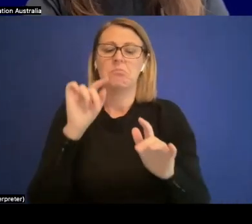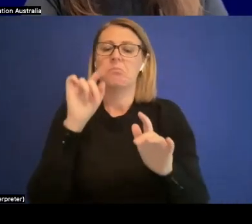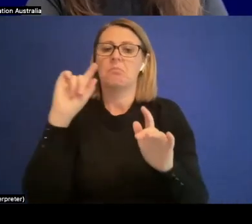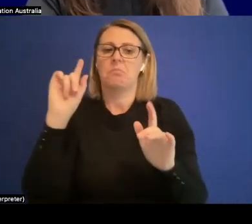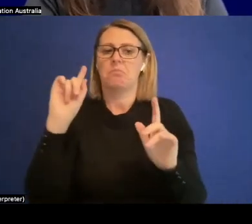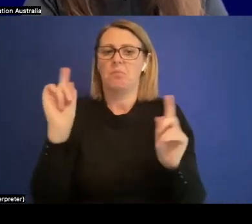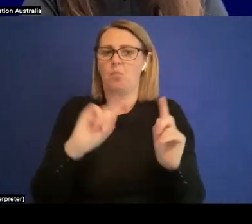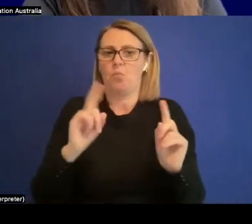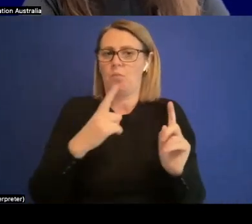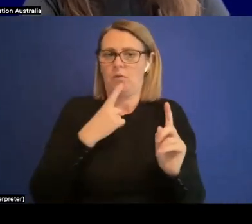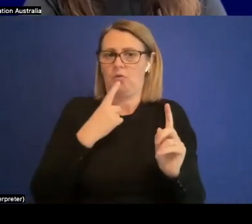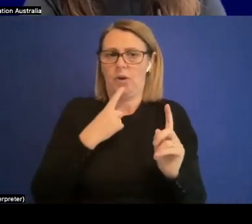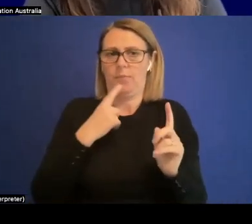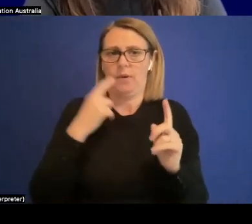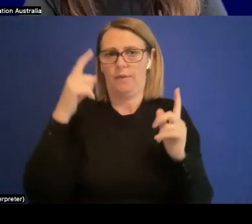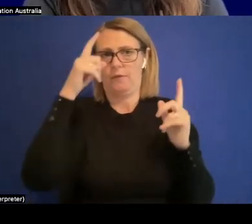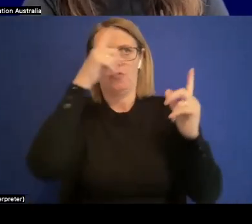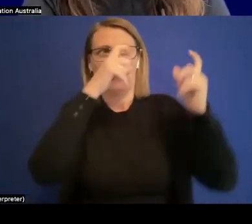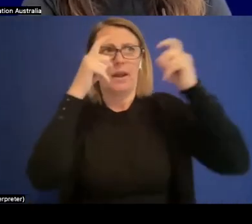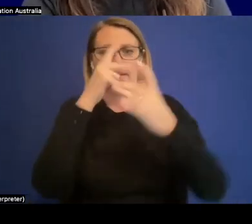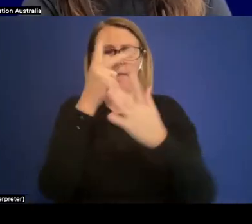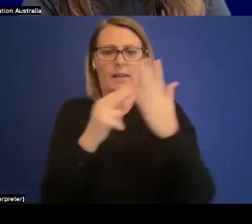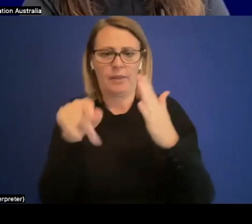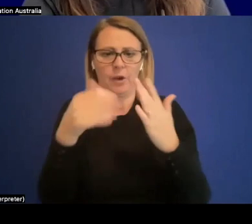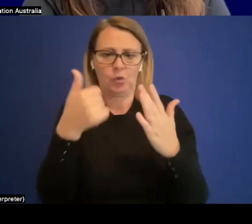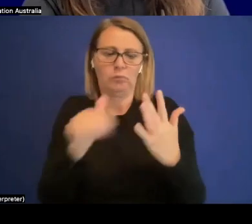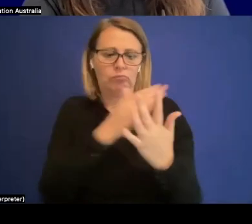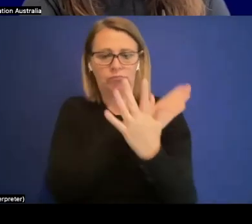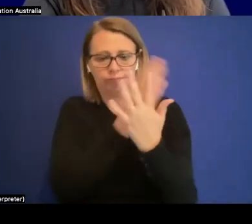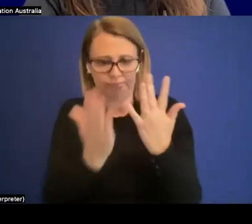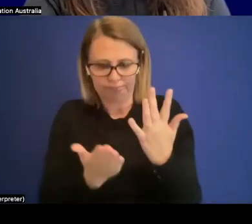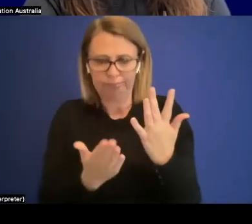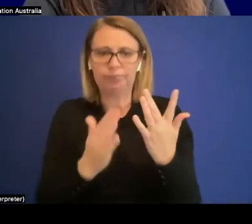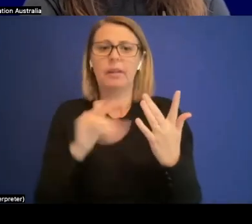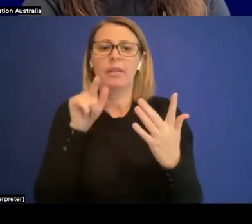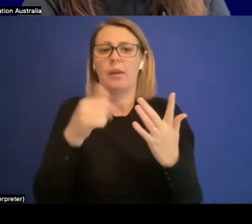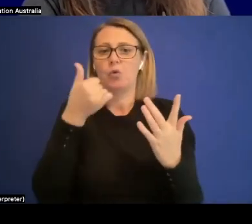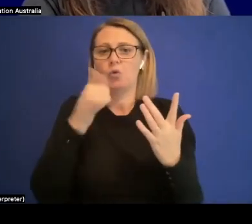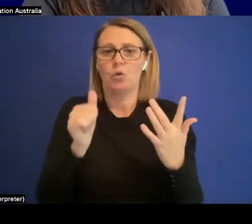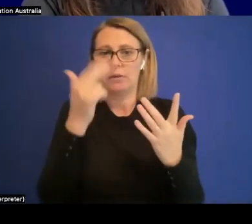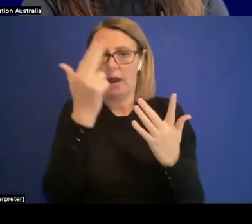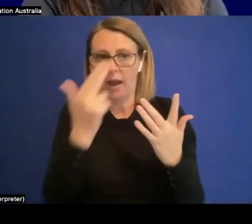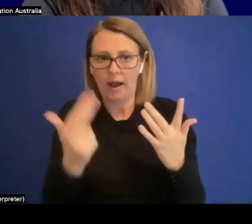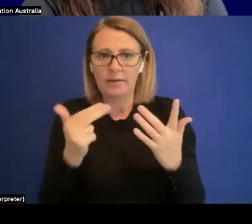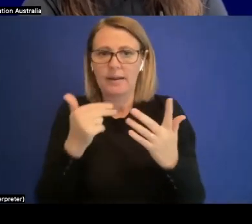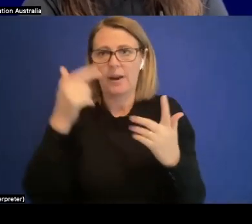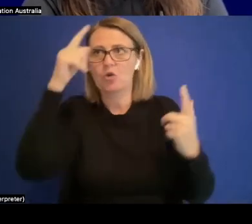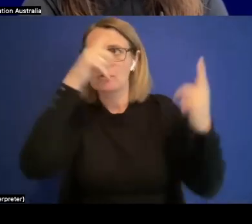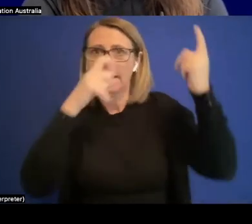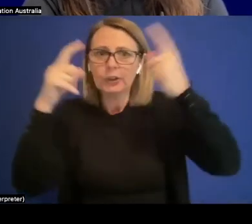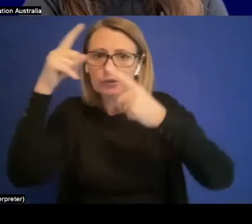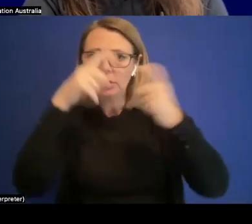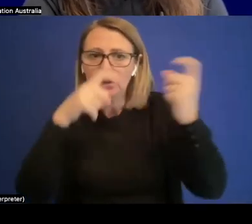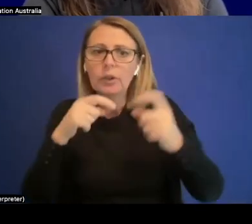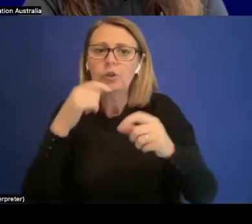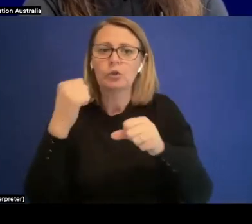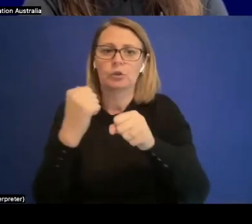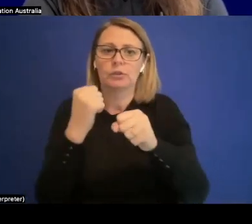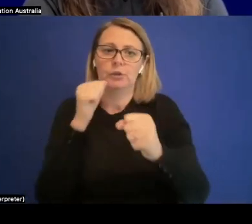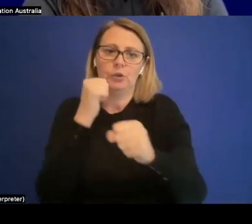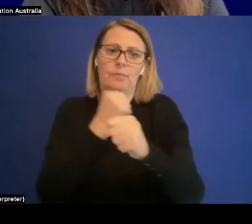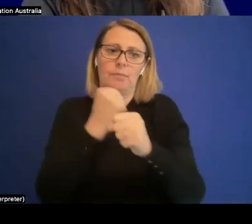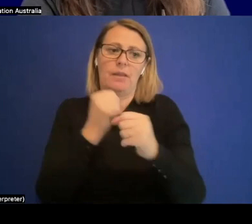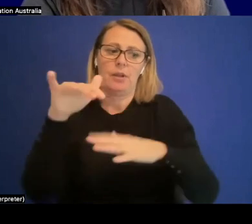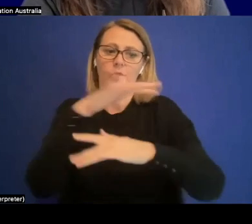realm they operate in, they use art forms and creative processes to build social connection